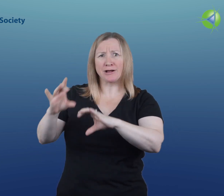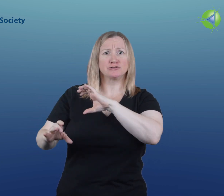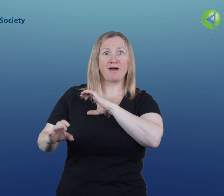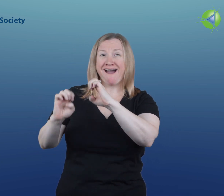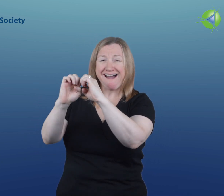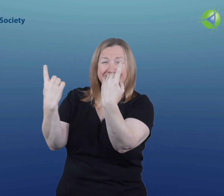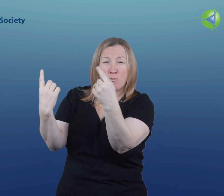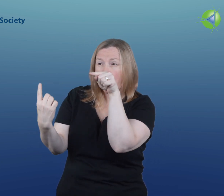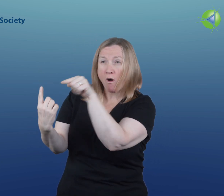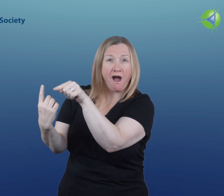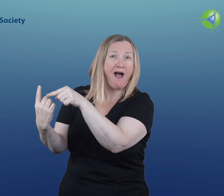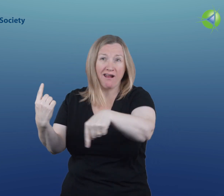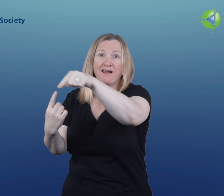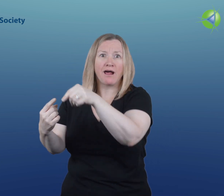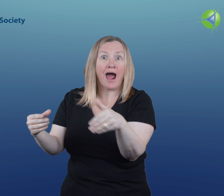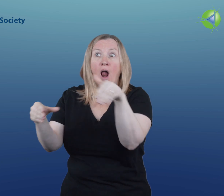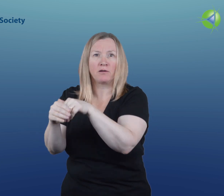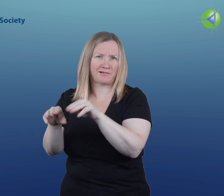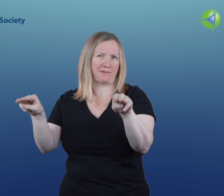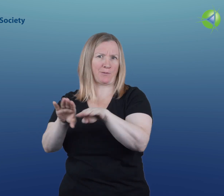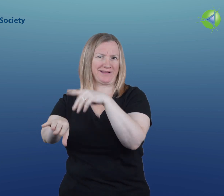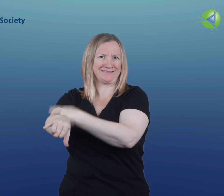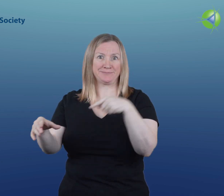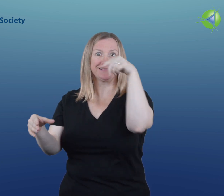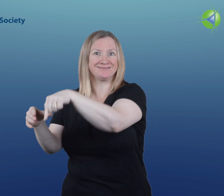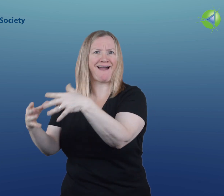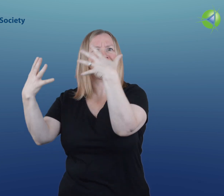ensuring that everyone, including people with disabilities,